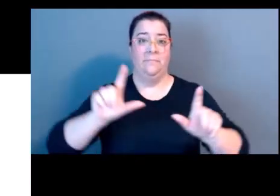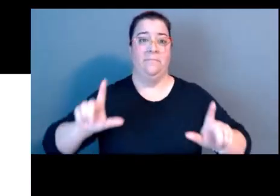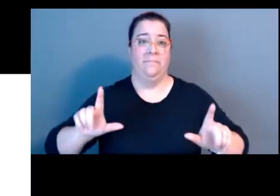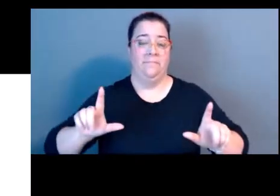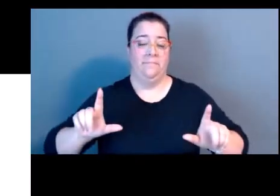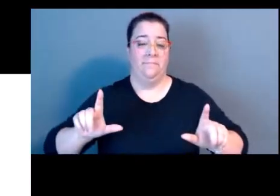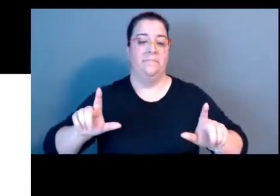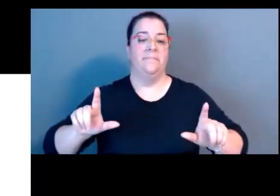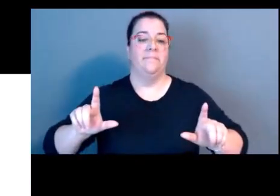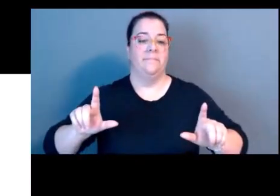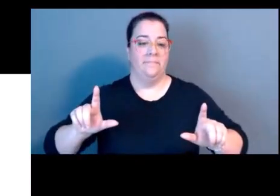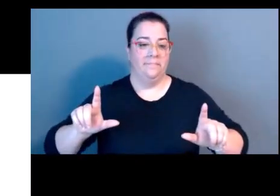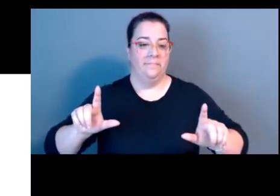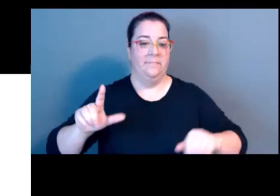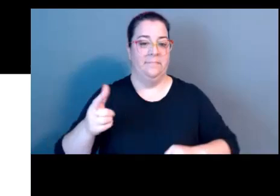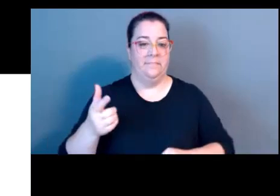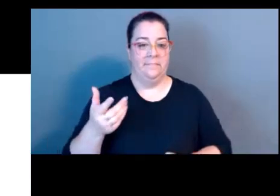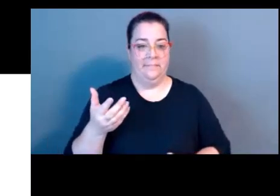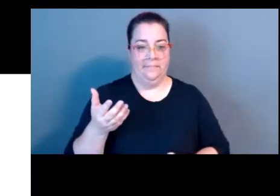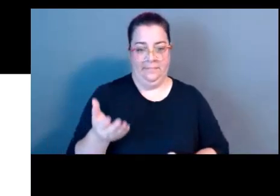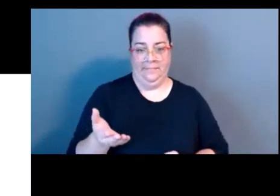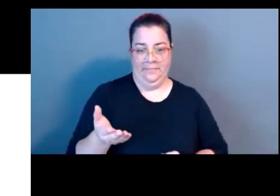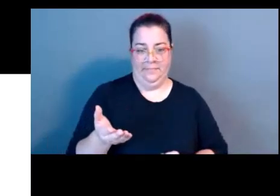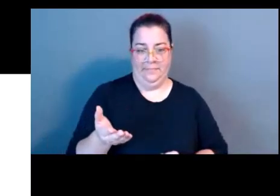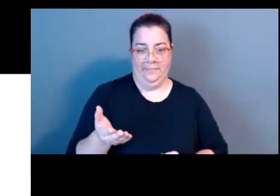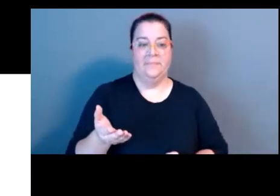and it'll take you to the next page.